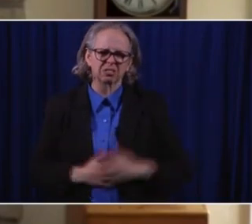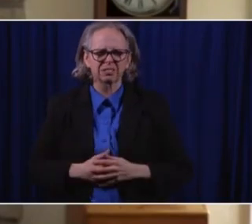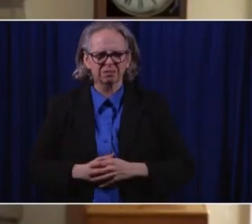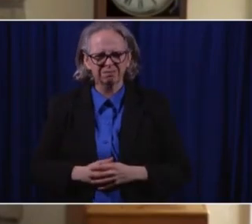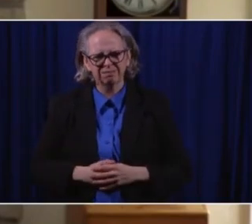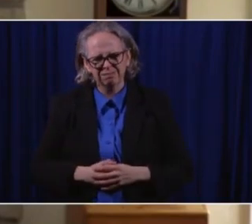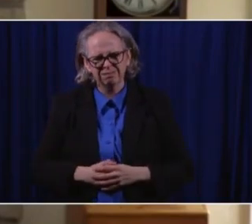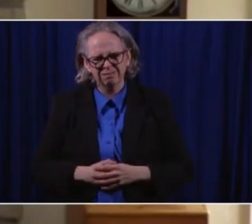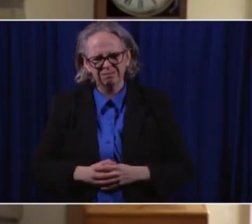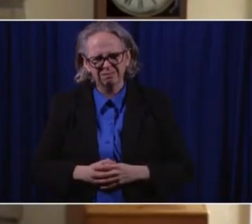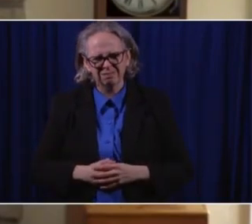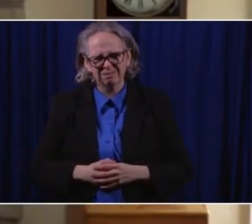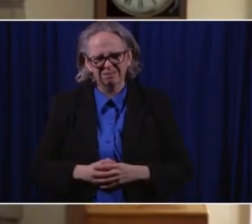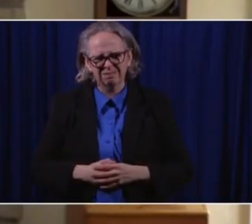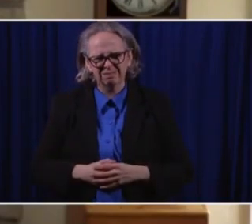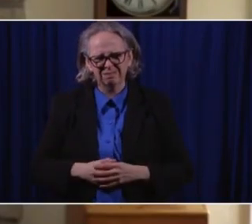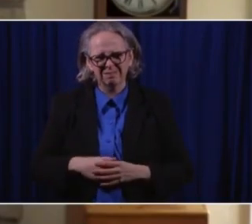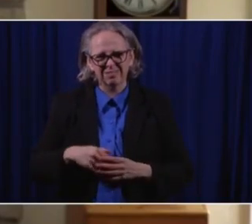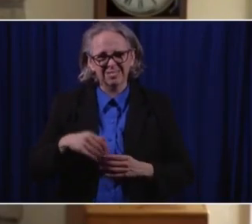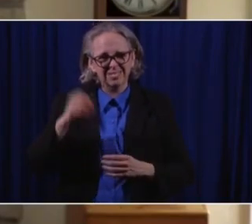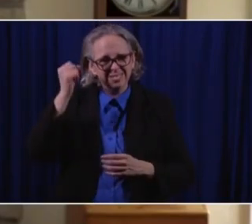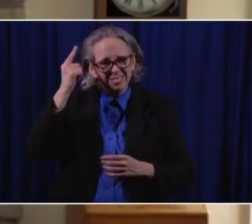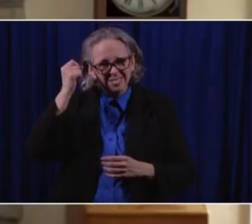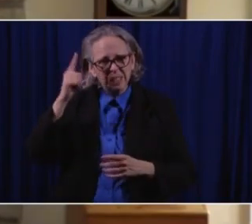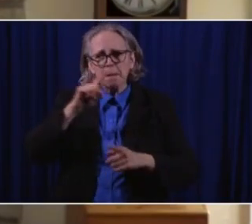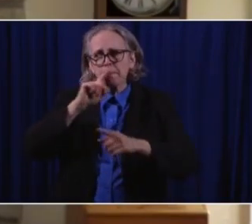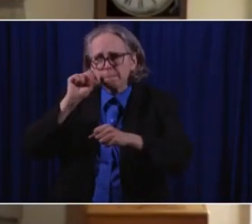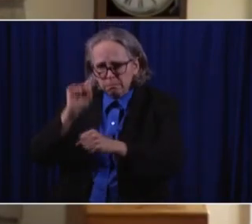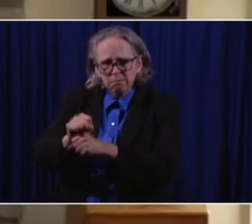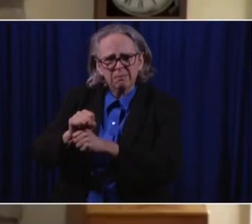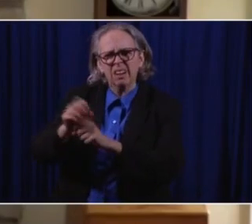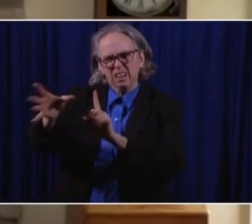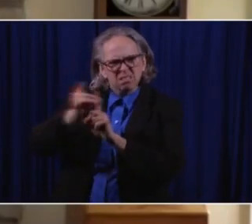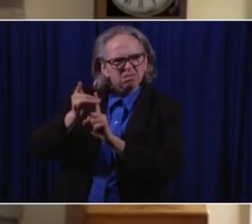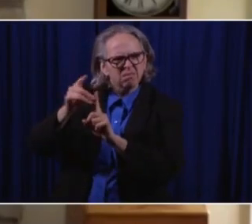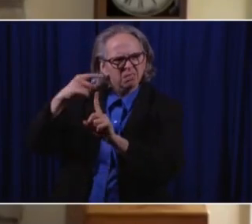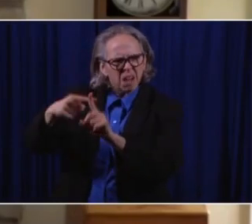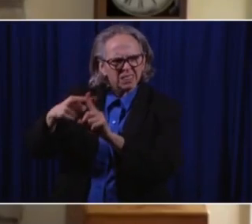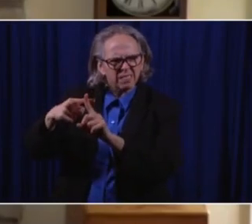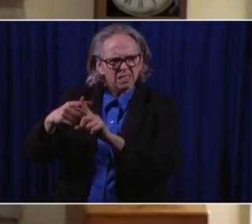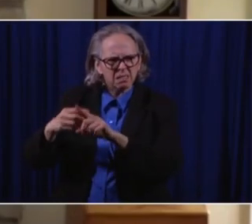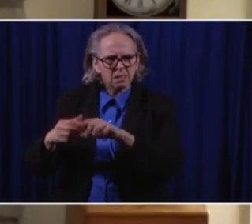to be that gives us a pretty good indication. We have very very great spread. And of shuts the people who you know who